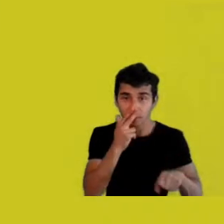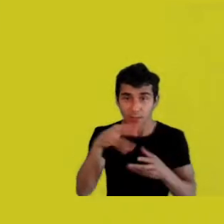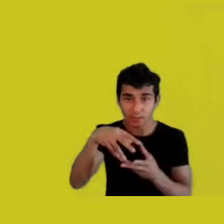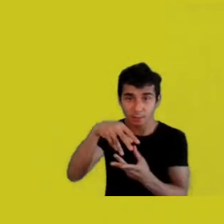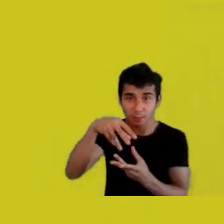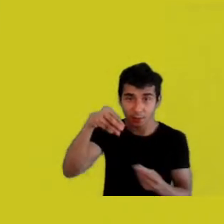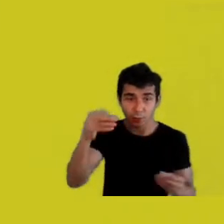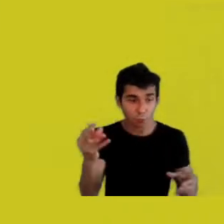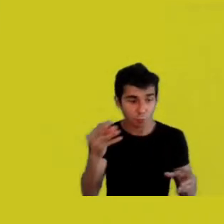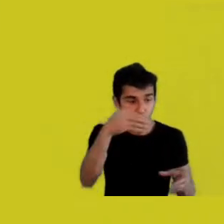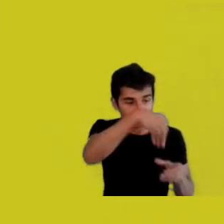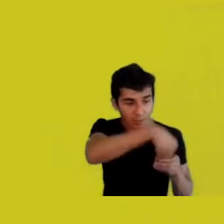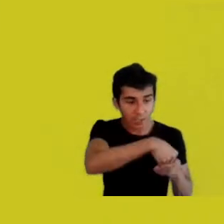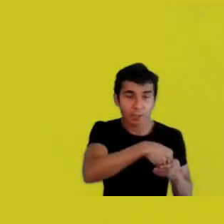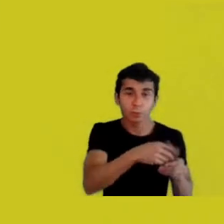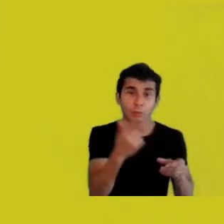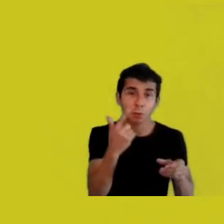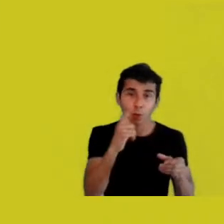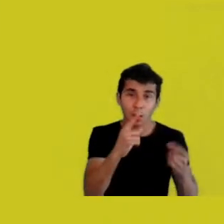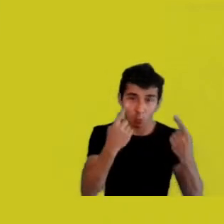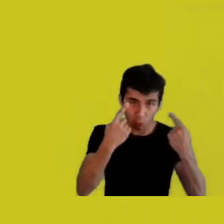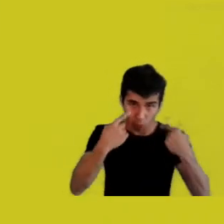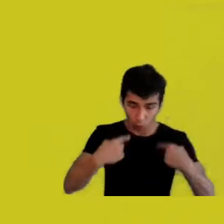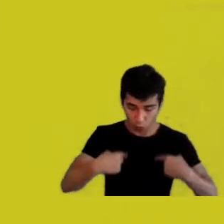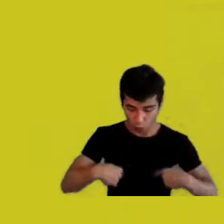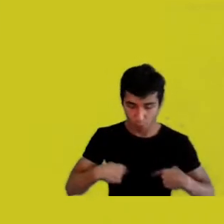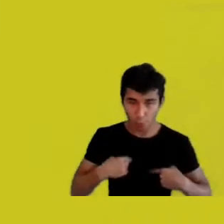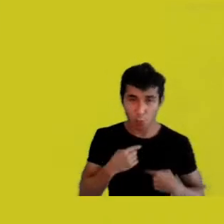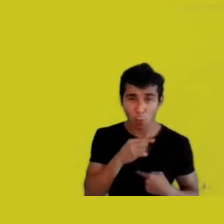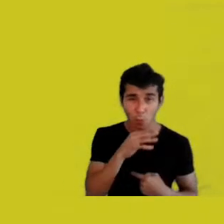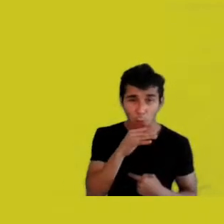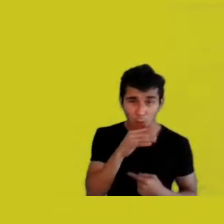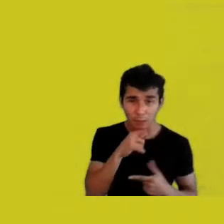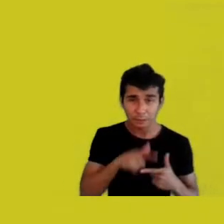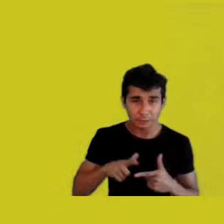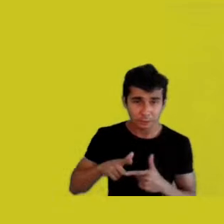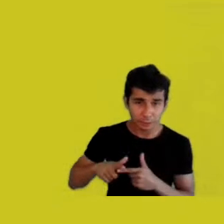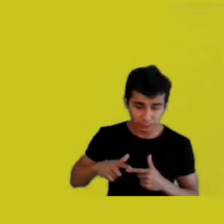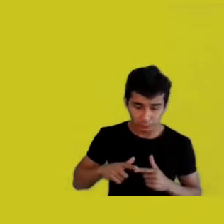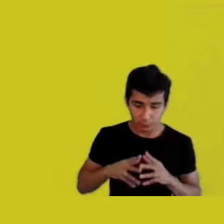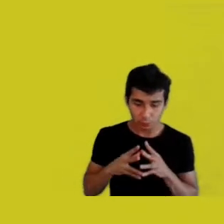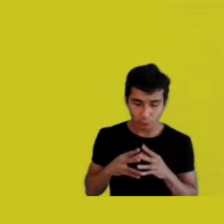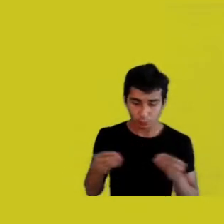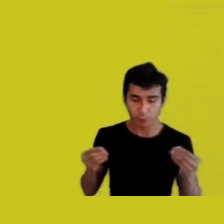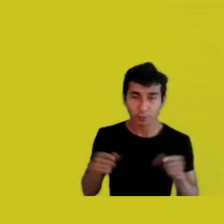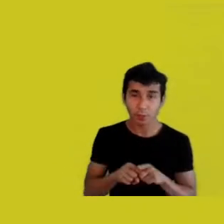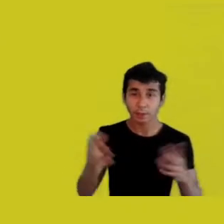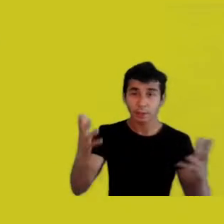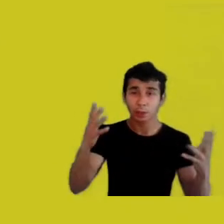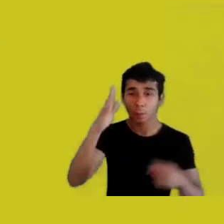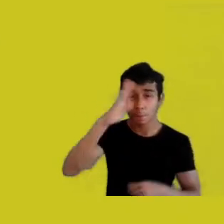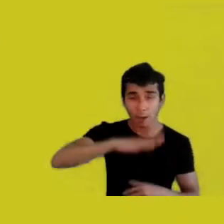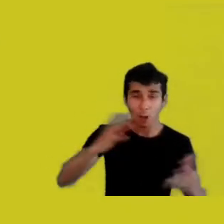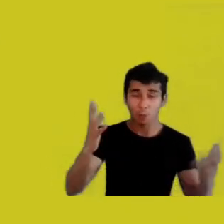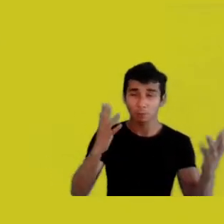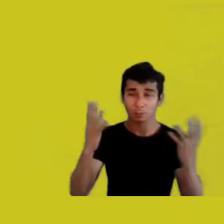distancing it from external evils, such as coronavirus diseases,